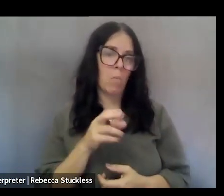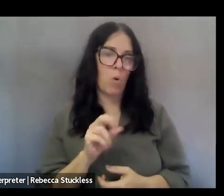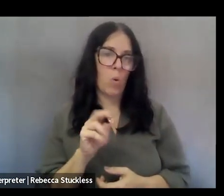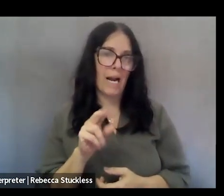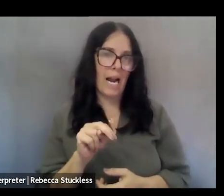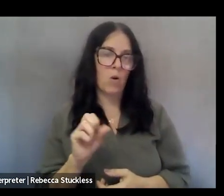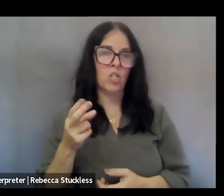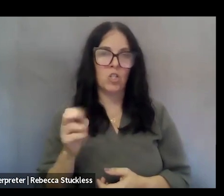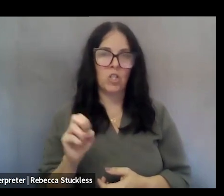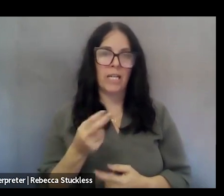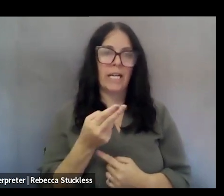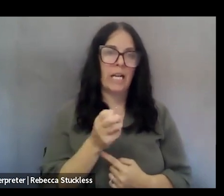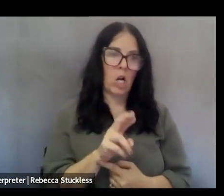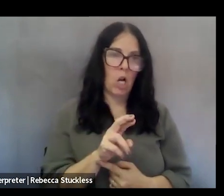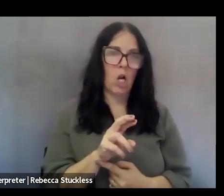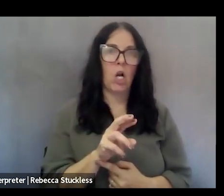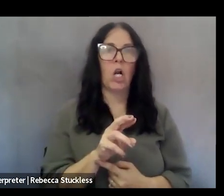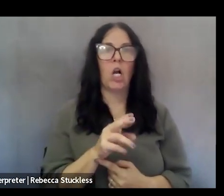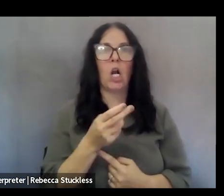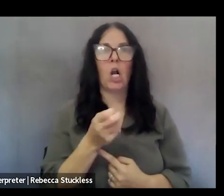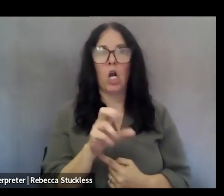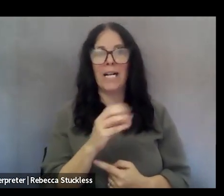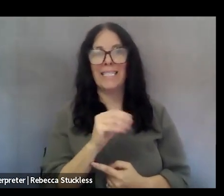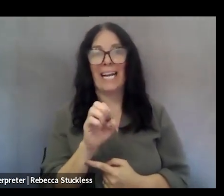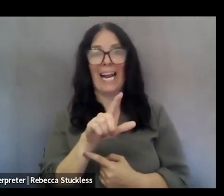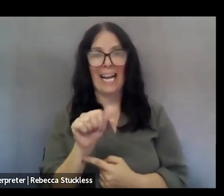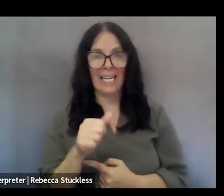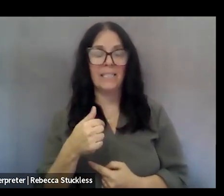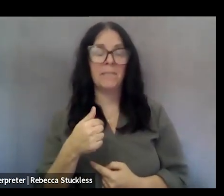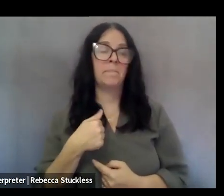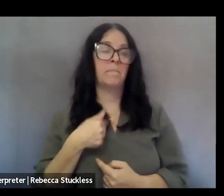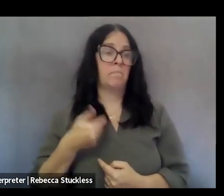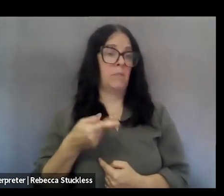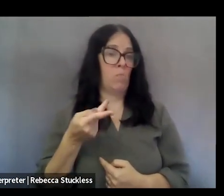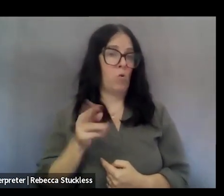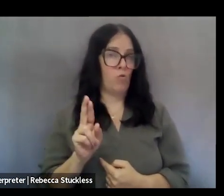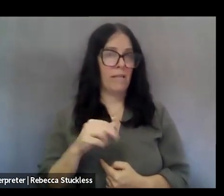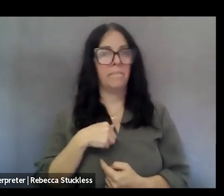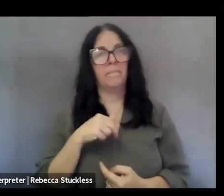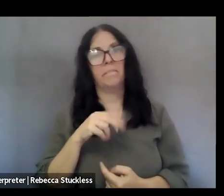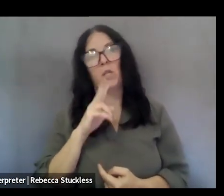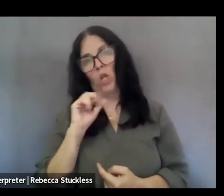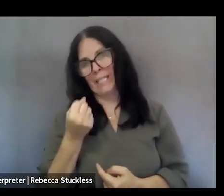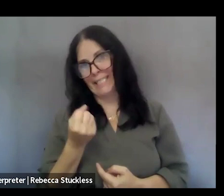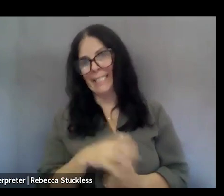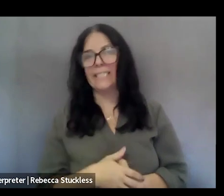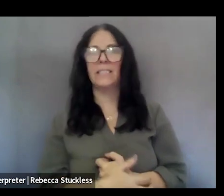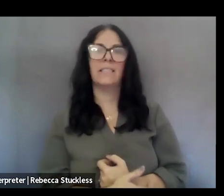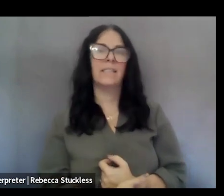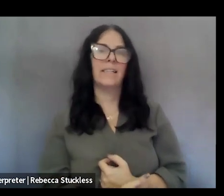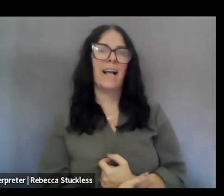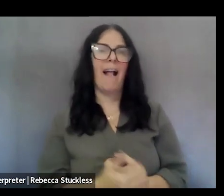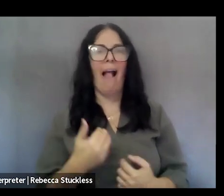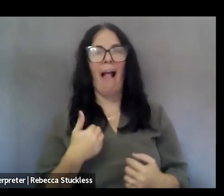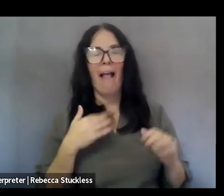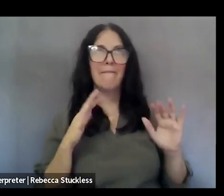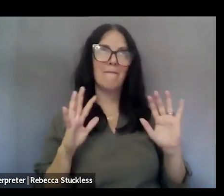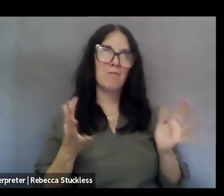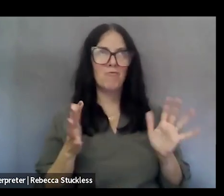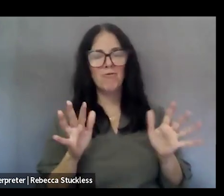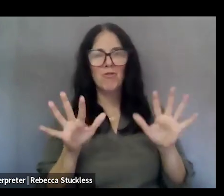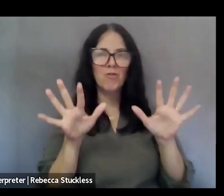and I am a Puerto Rican woman in her mid-30s, I have kind of dark brown, almost black